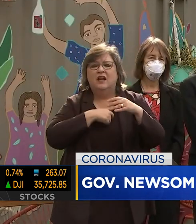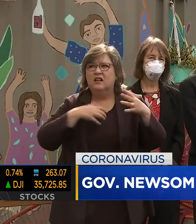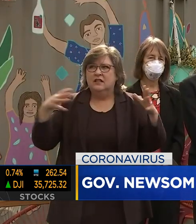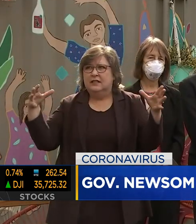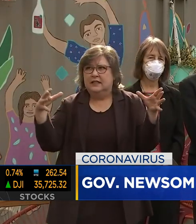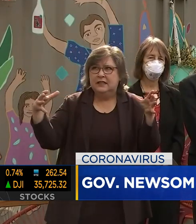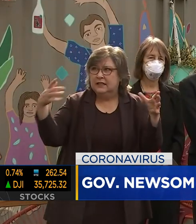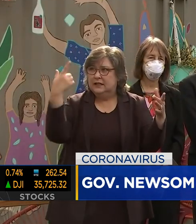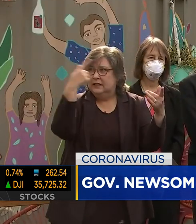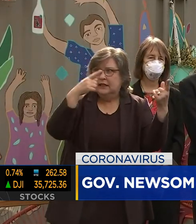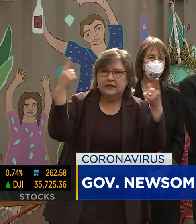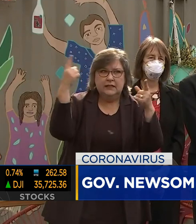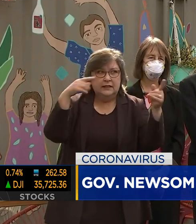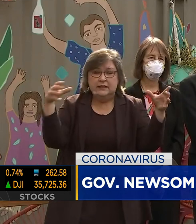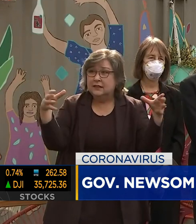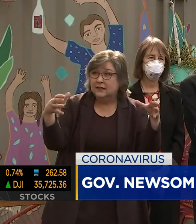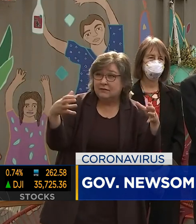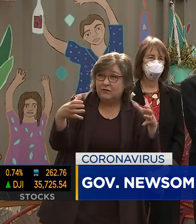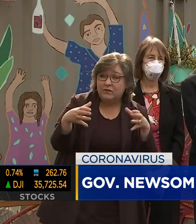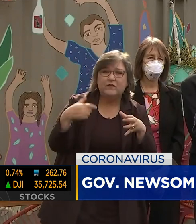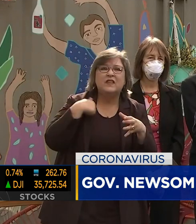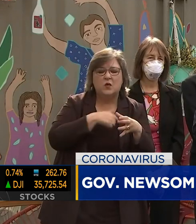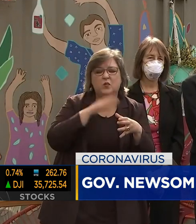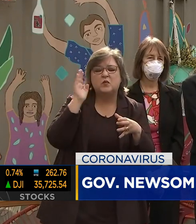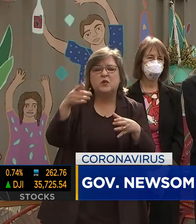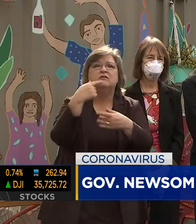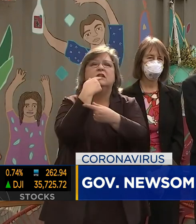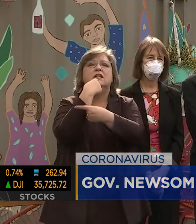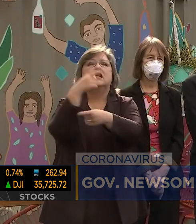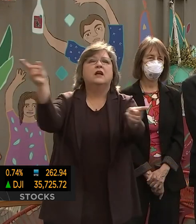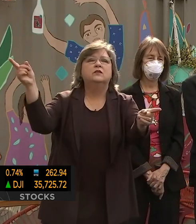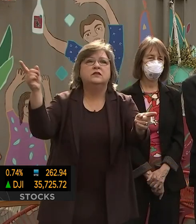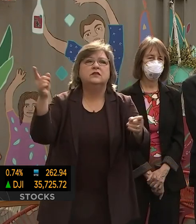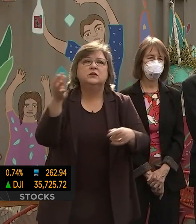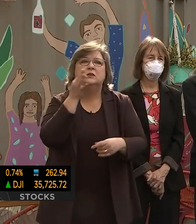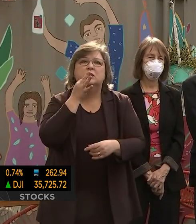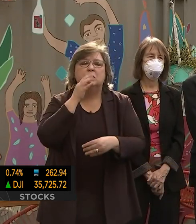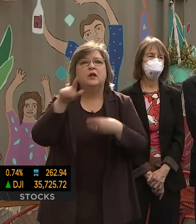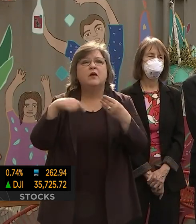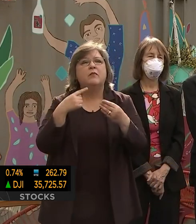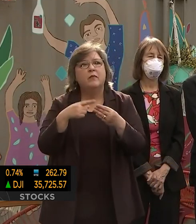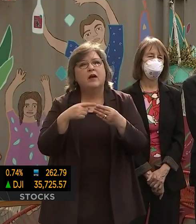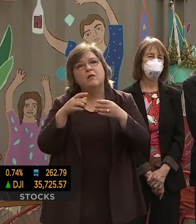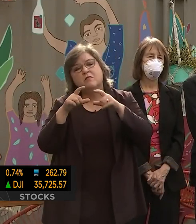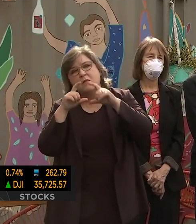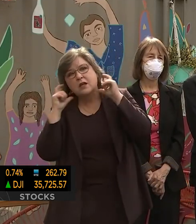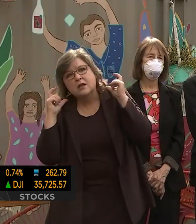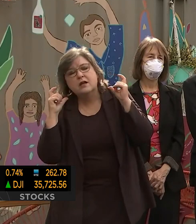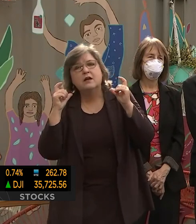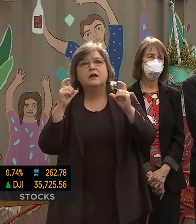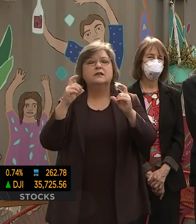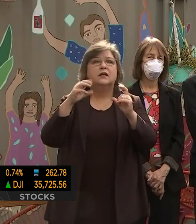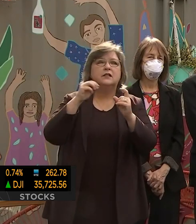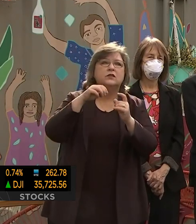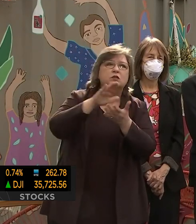LOCAL BOARDS AND SUPERINTENDENT, COUNTY, AND THE